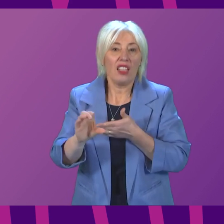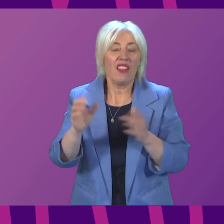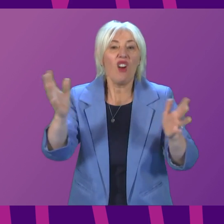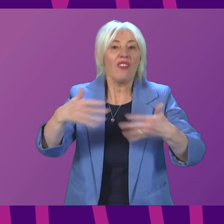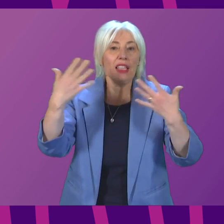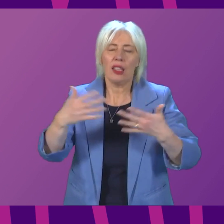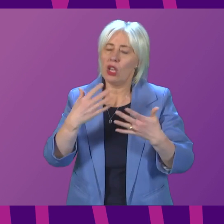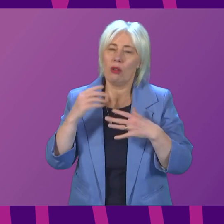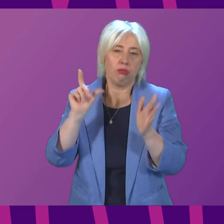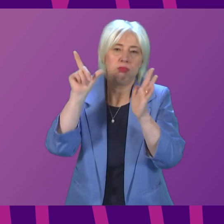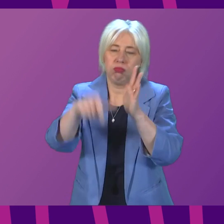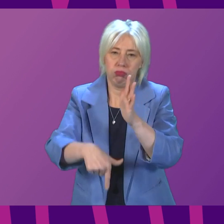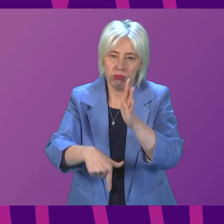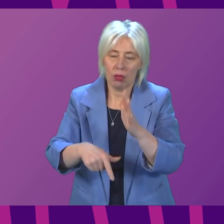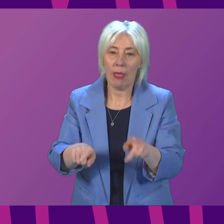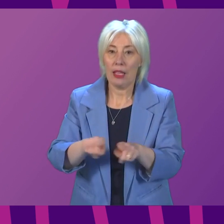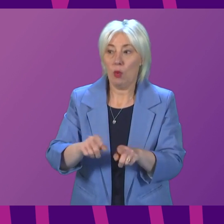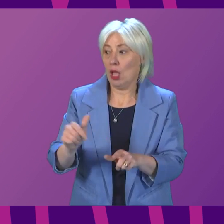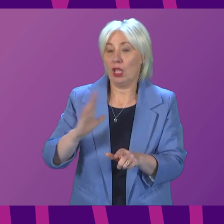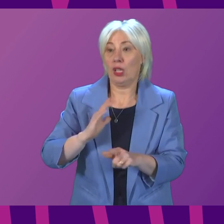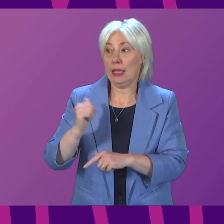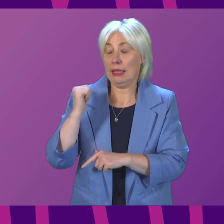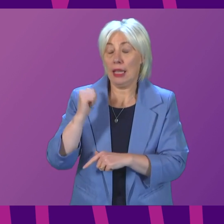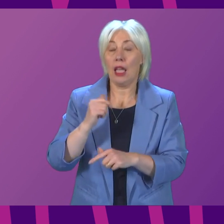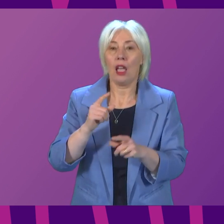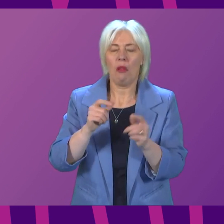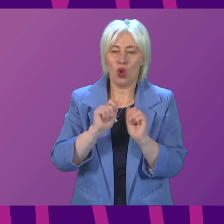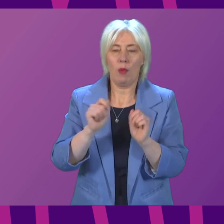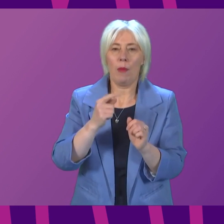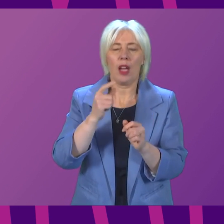On Sunday, a spokeswoman for the Scottish teachers for positive change and wellbeing group said: